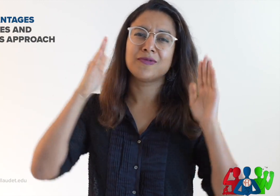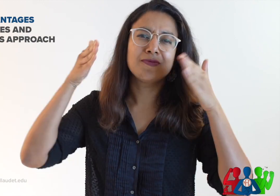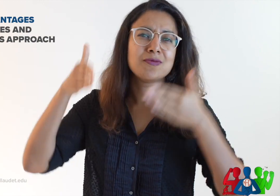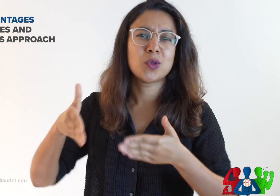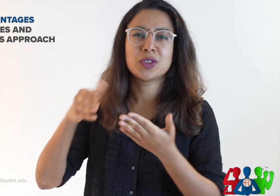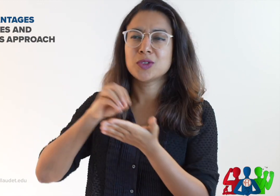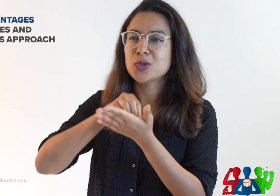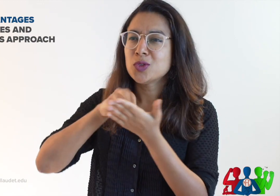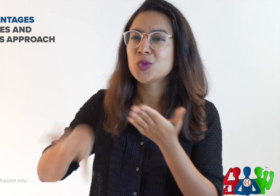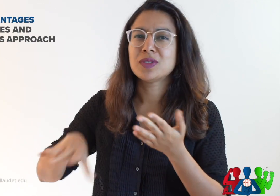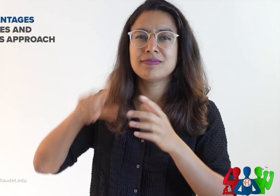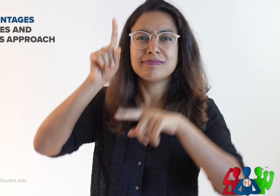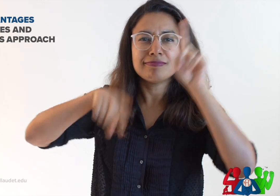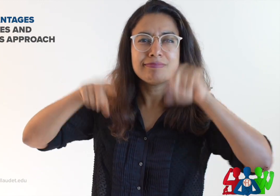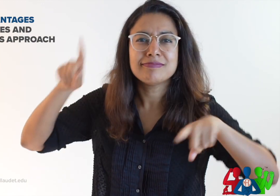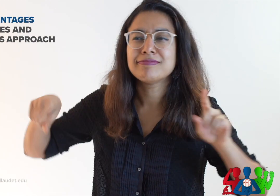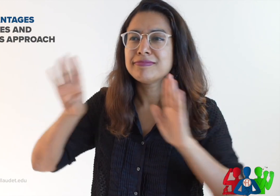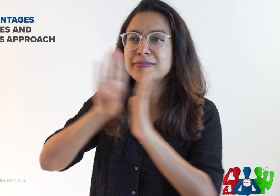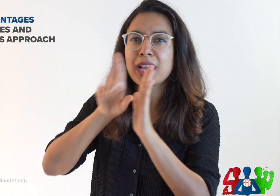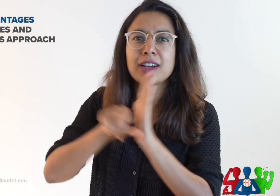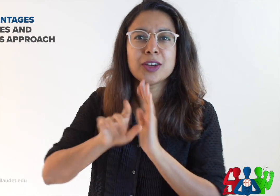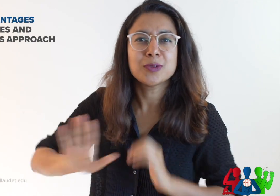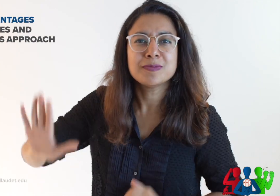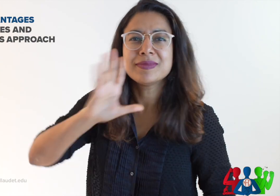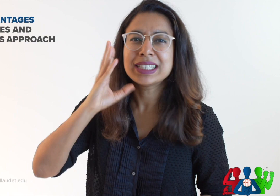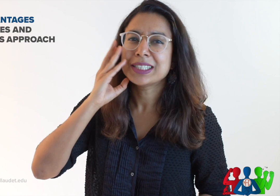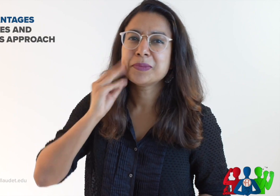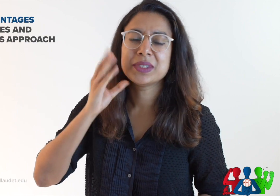a monthly basis, which can make students feel like the other.